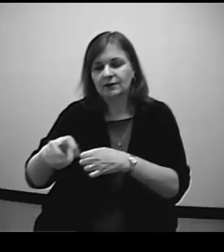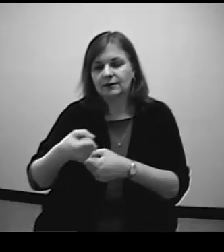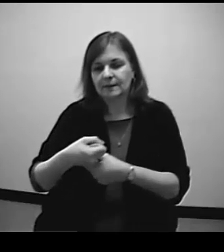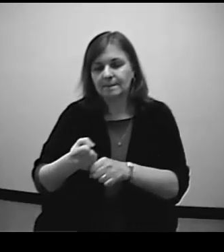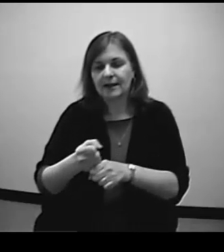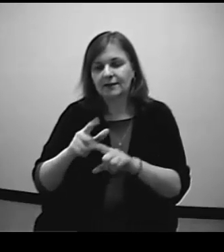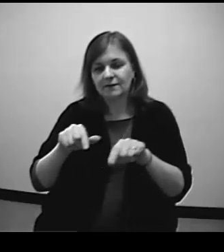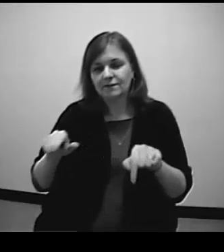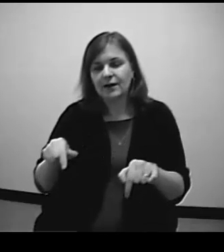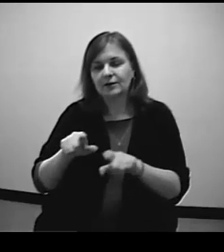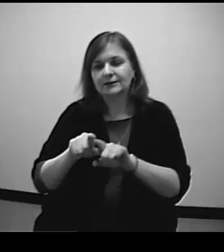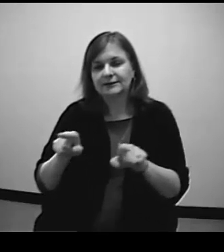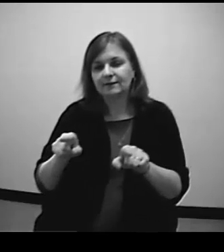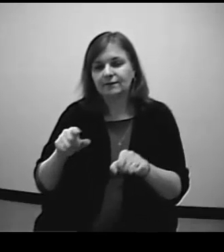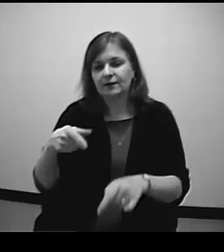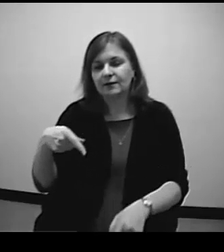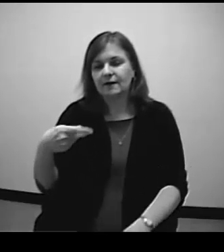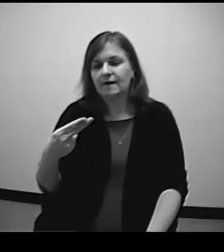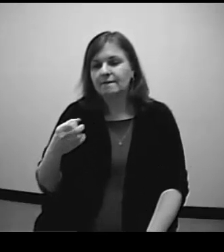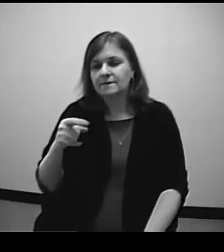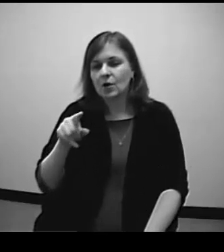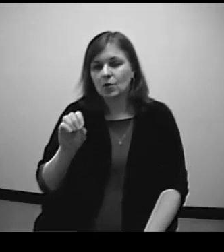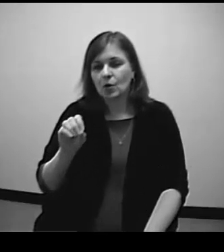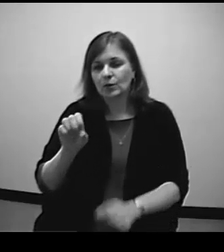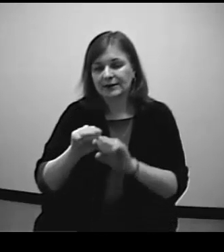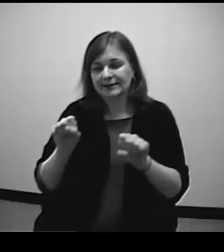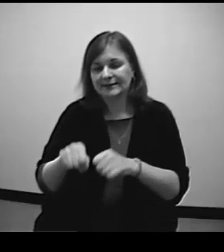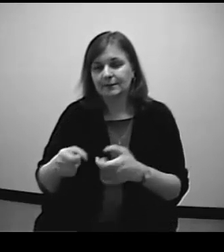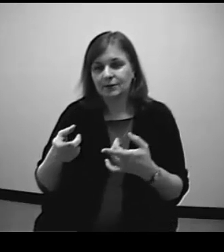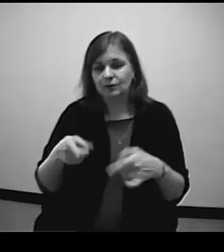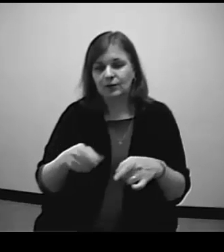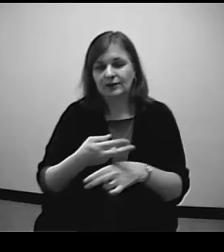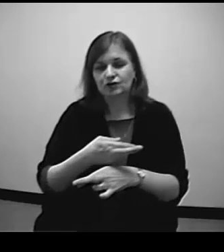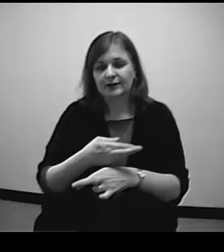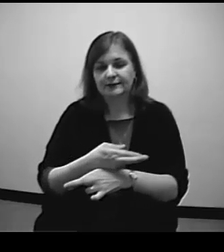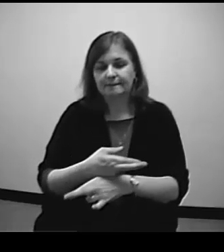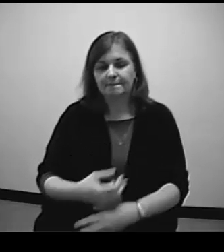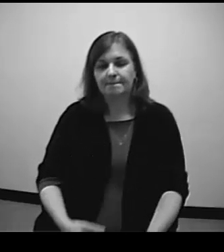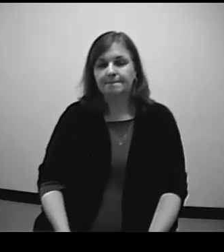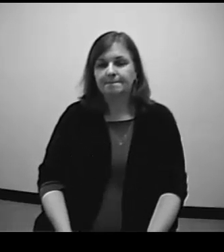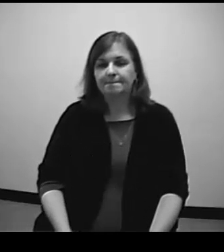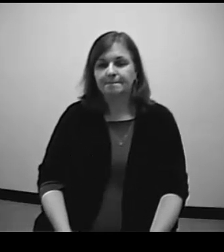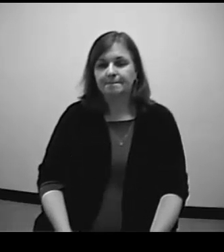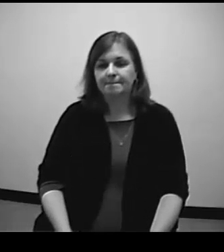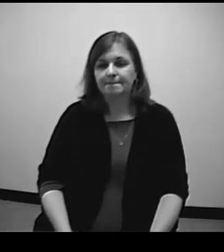the different photo systems